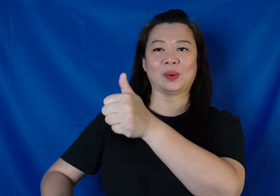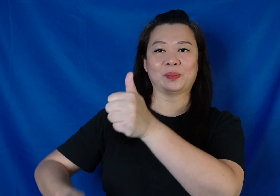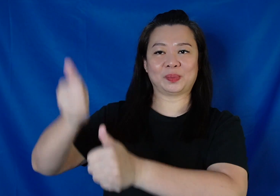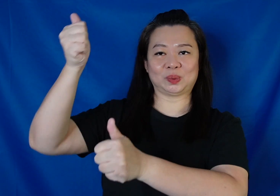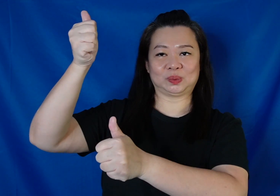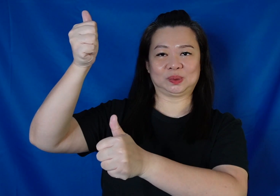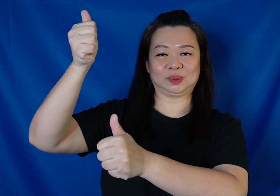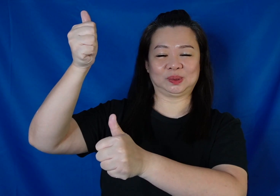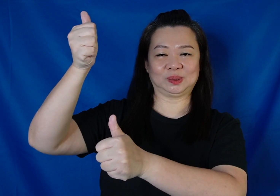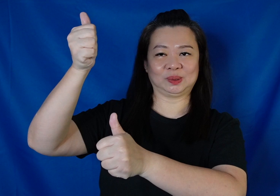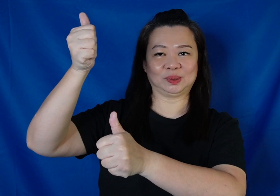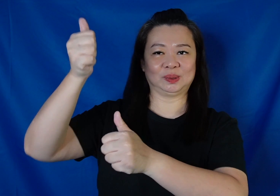MOST, mostly